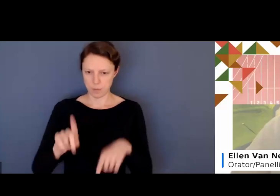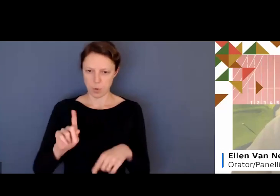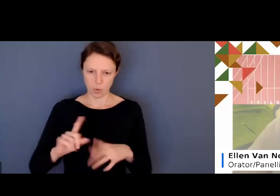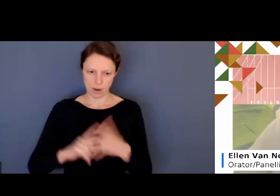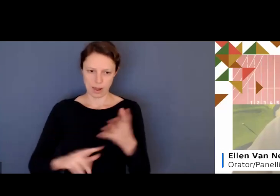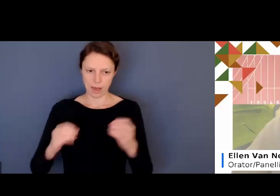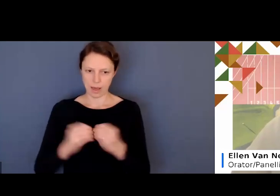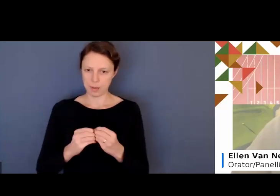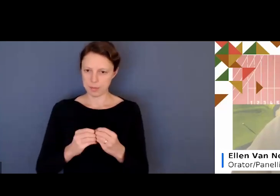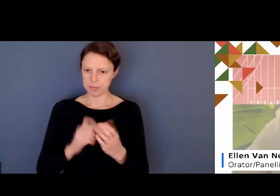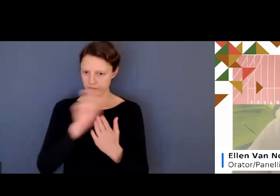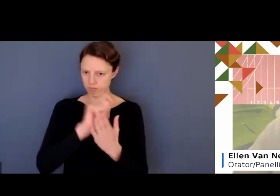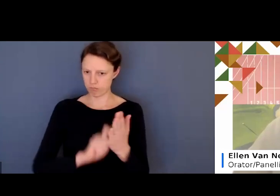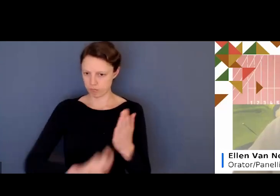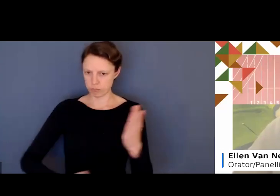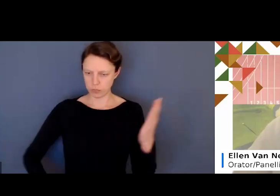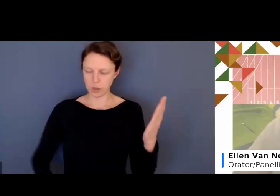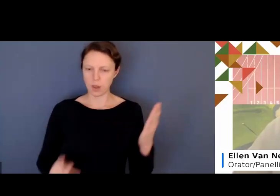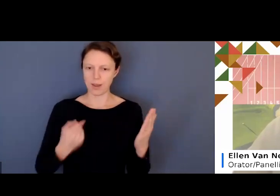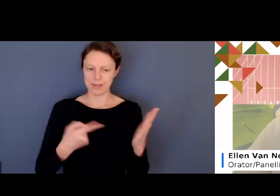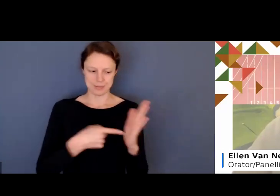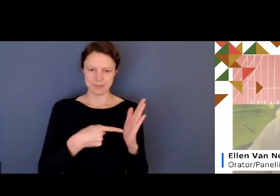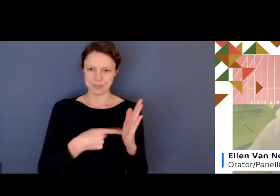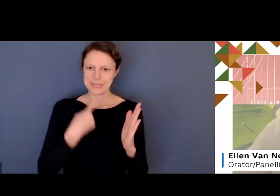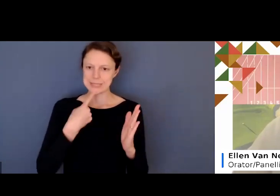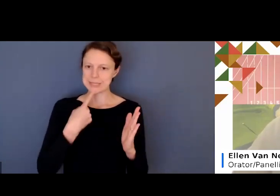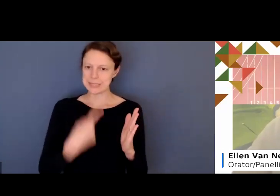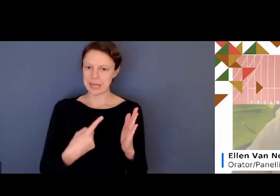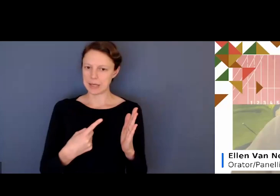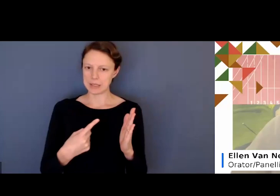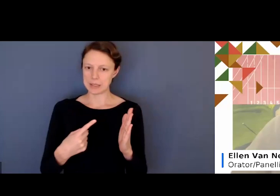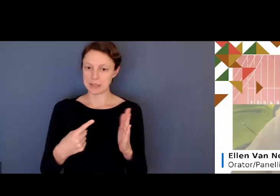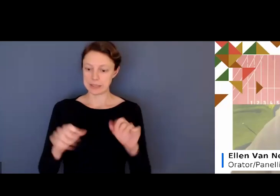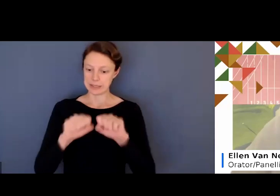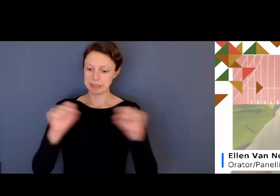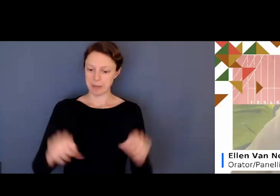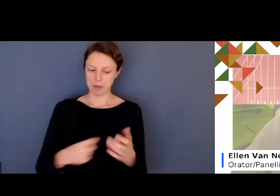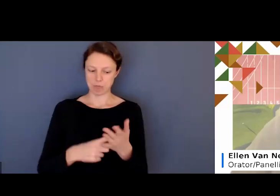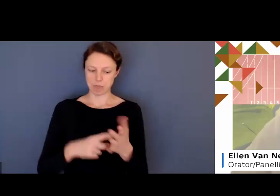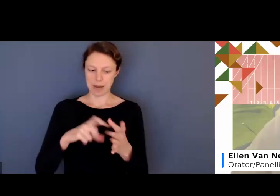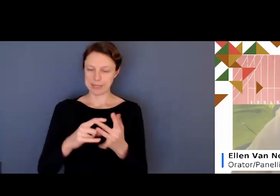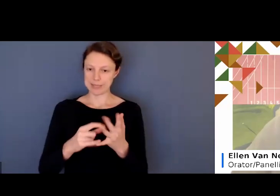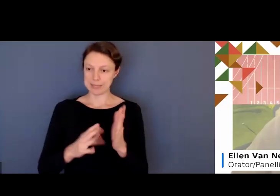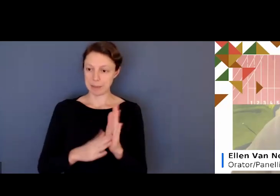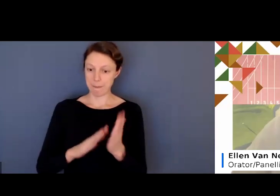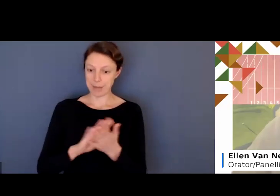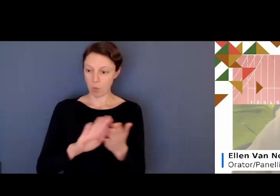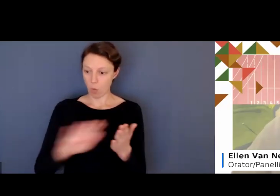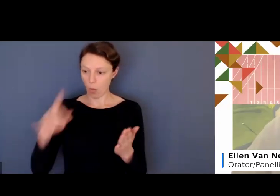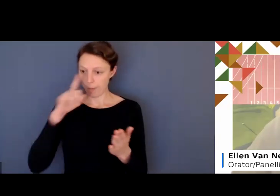everyone in the club is racist, as some have tried to say. What it means is that the culture, structures